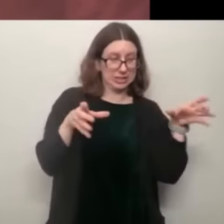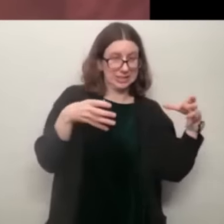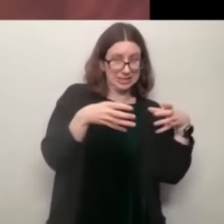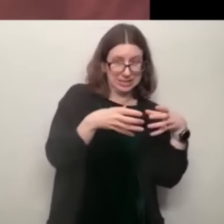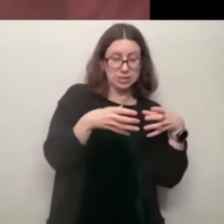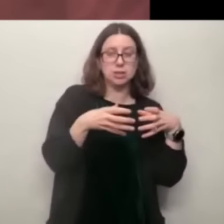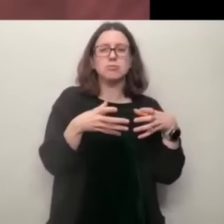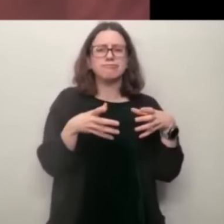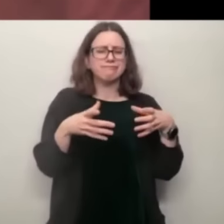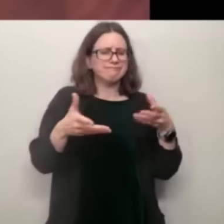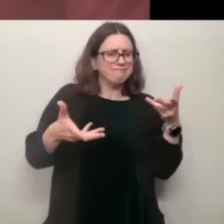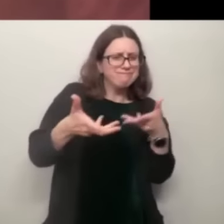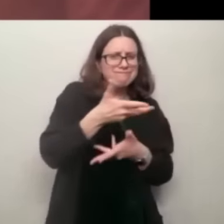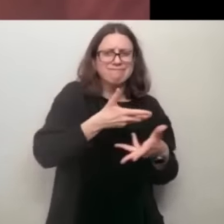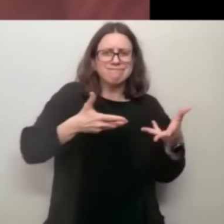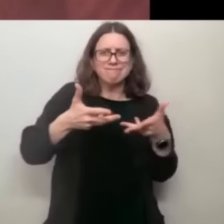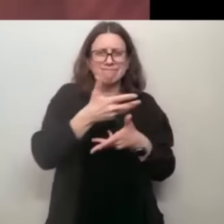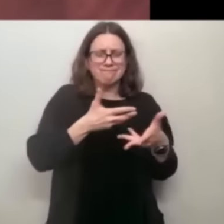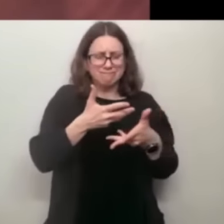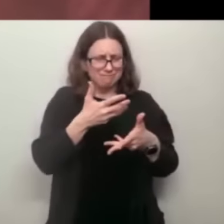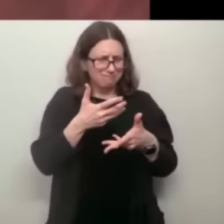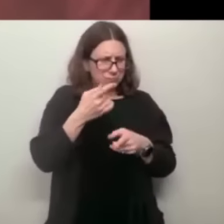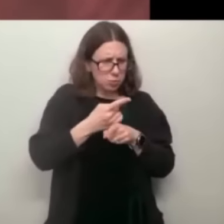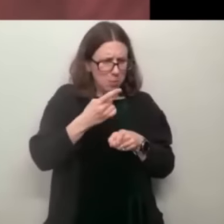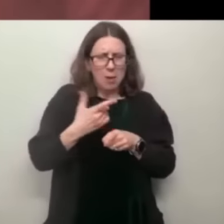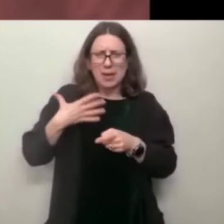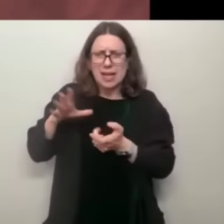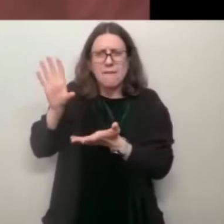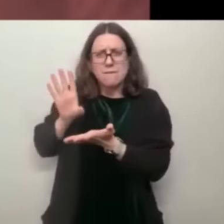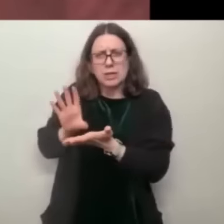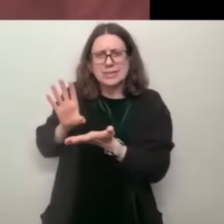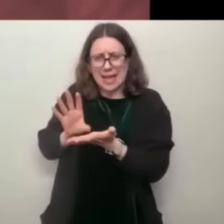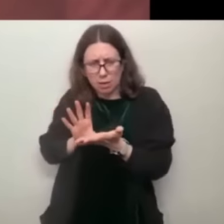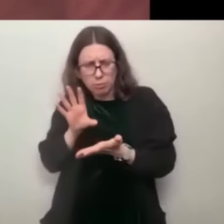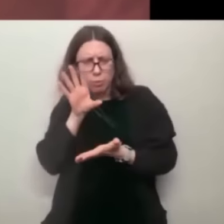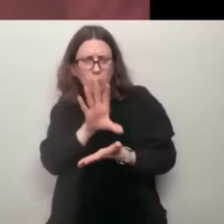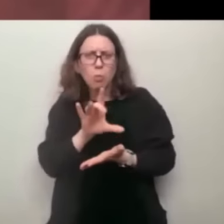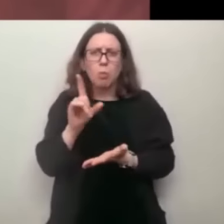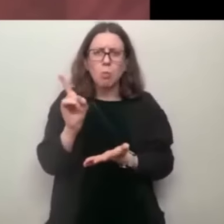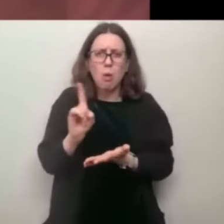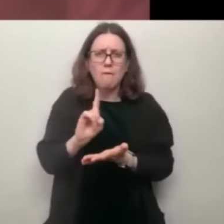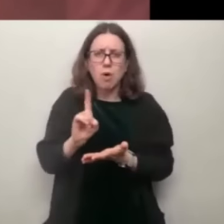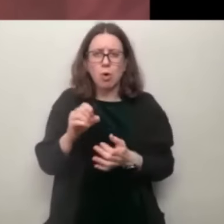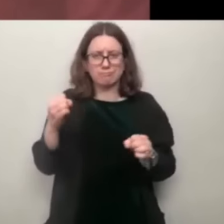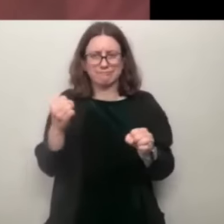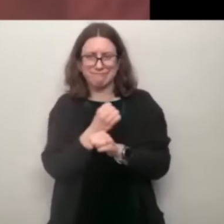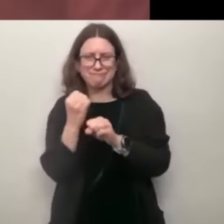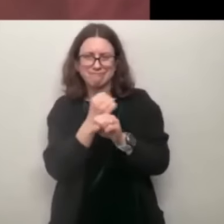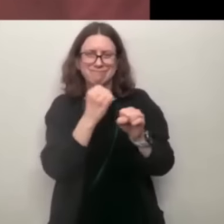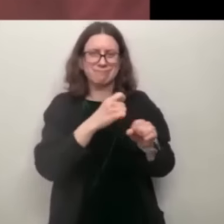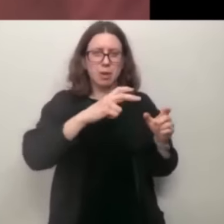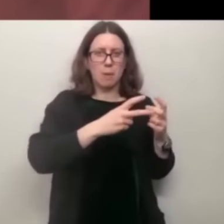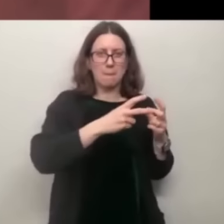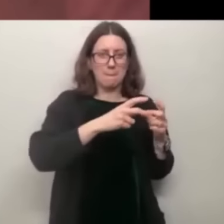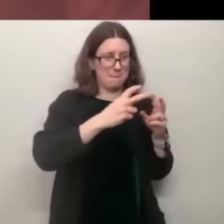to look into funding the construction of just such a bridge. And Abraham Darby III, who's working at the furnace